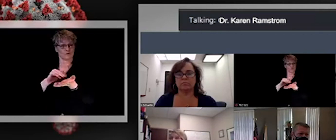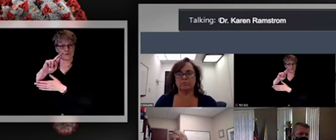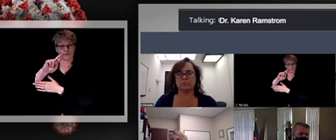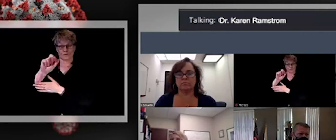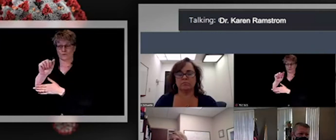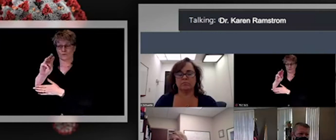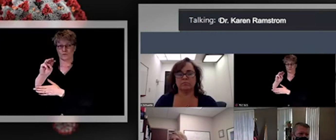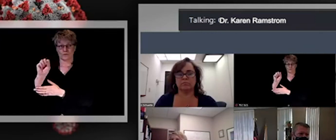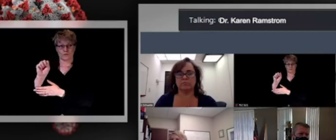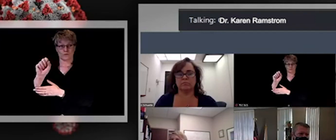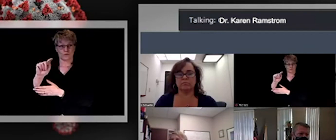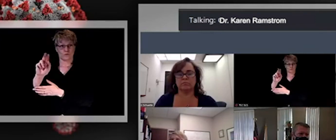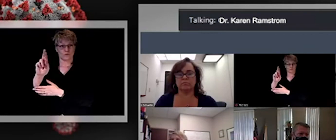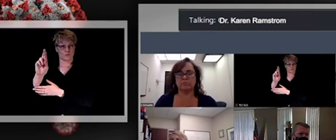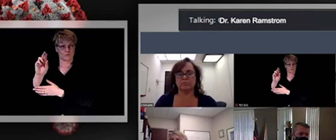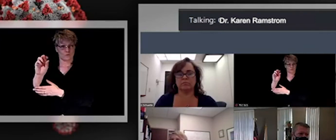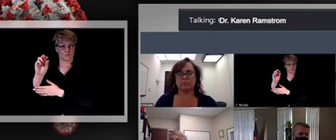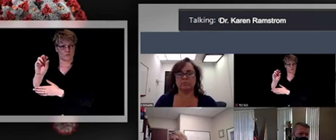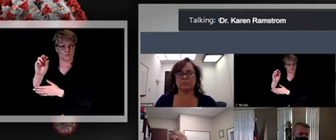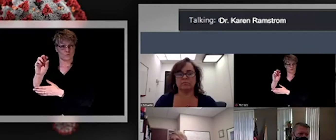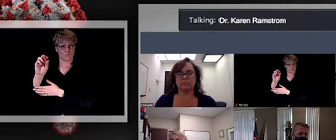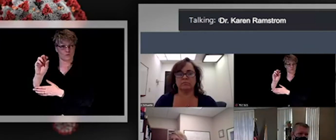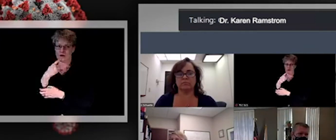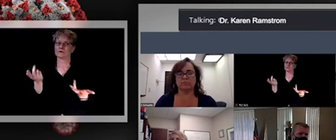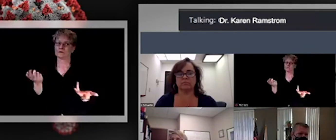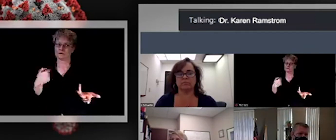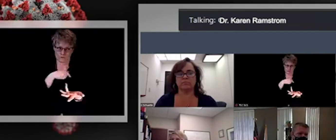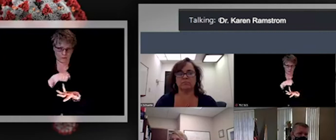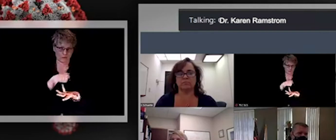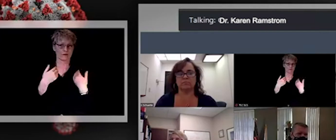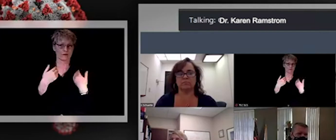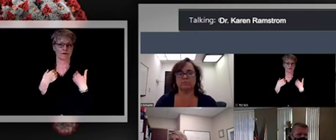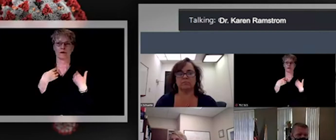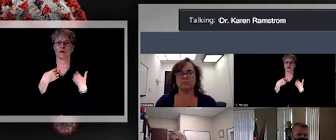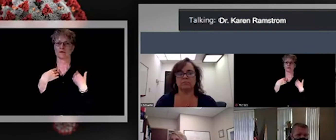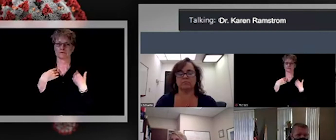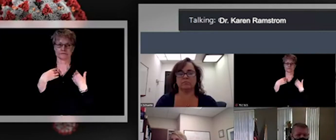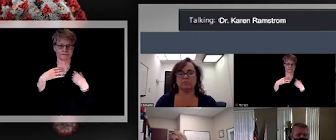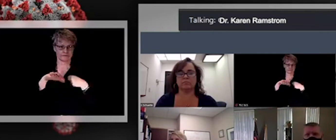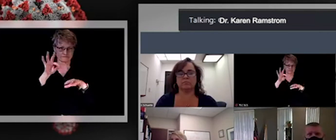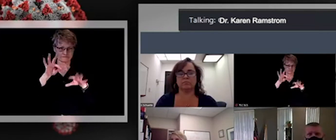instances of transmission in more social settings. Even among family members where they feel